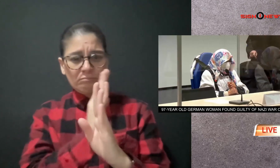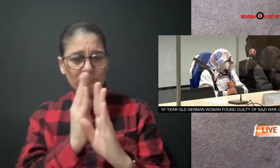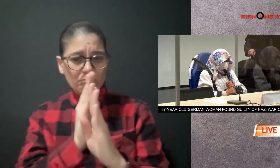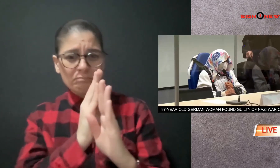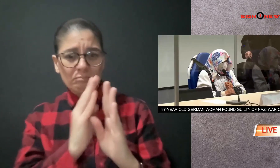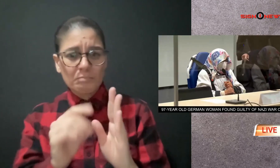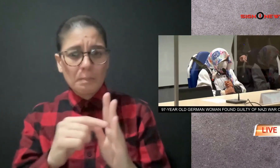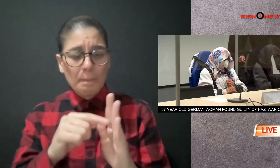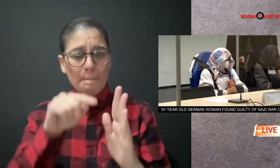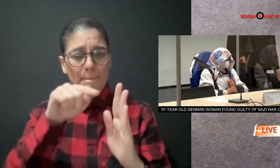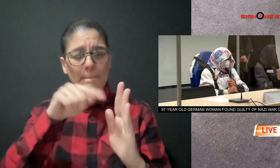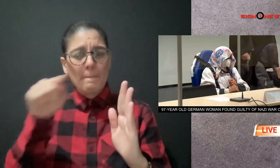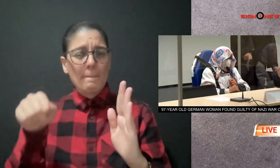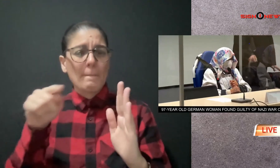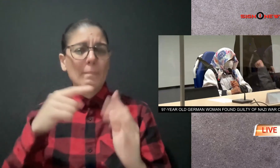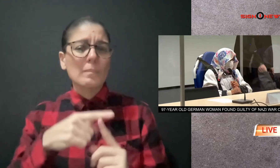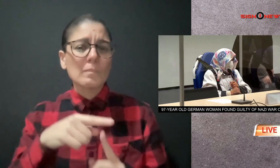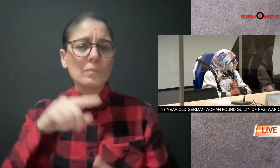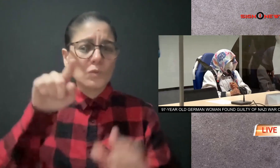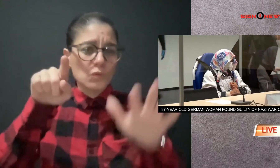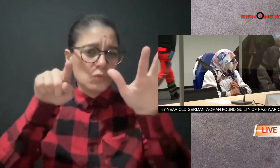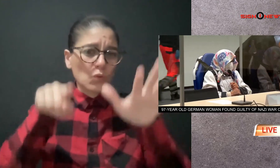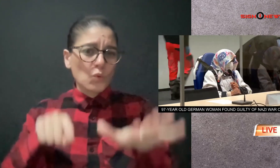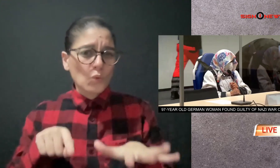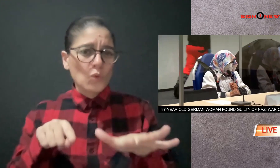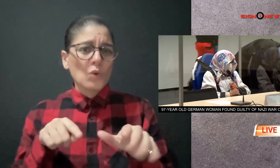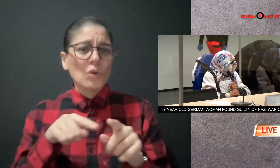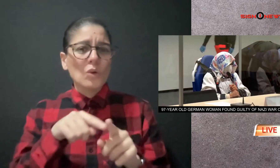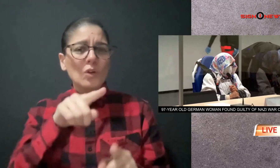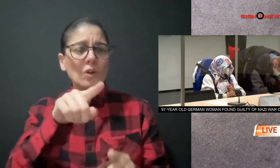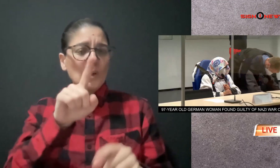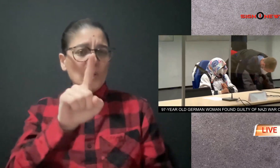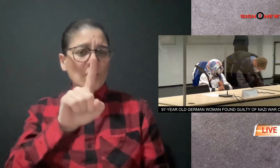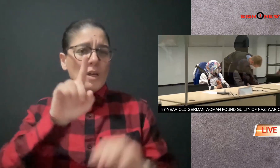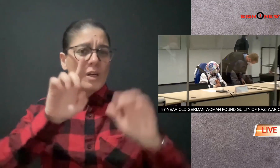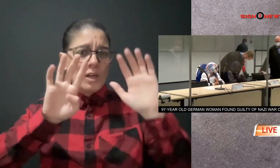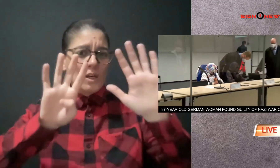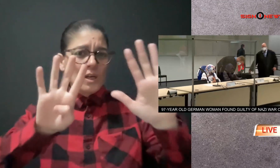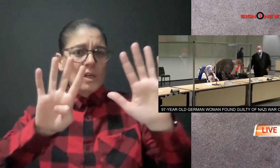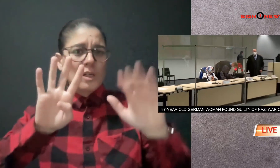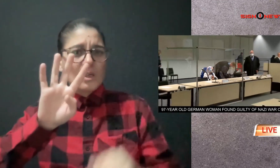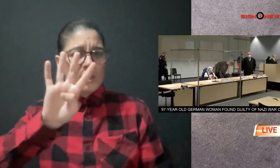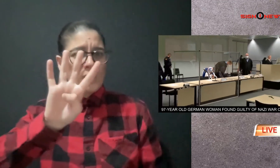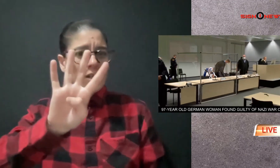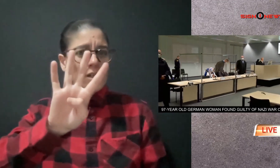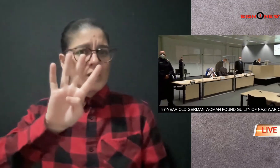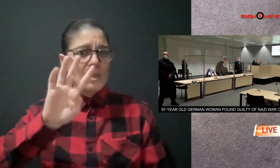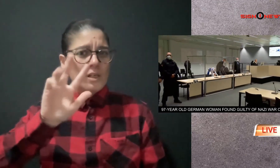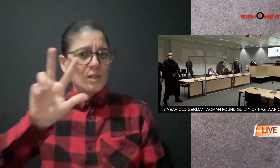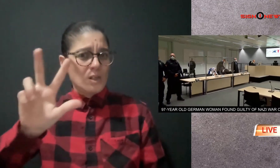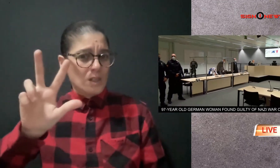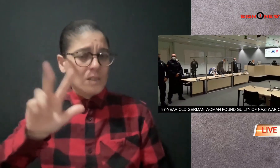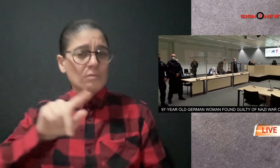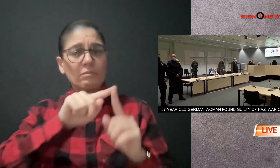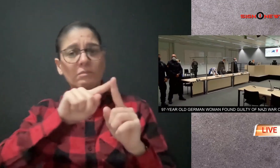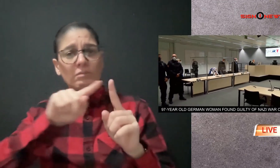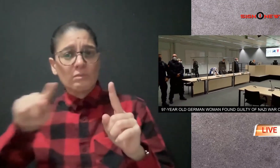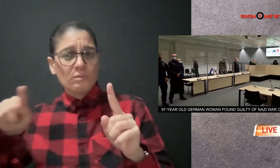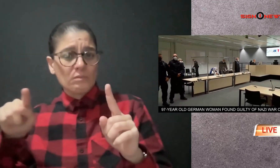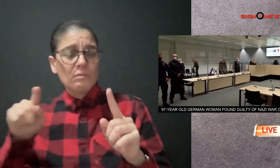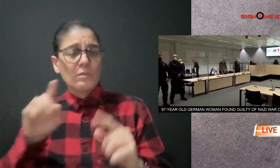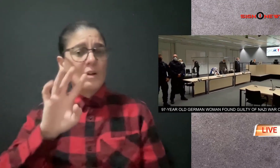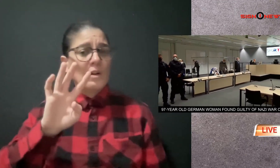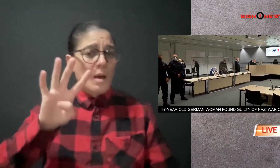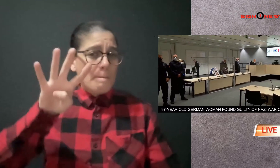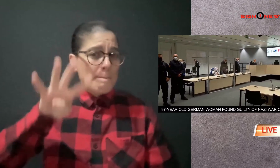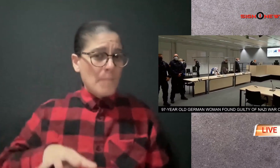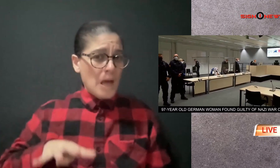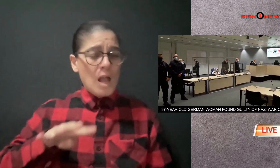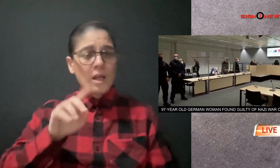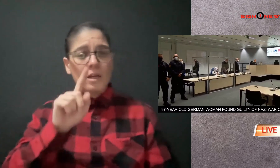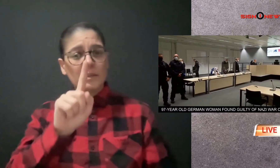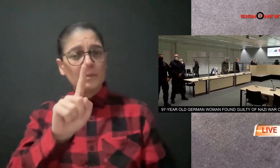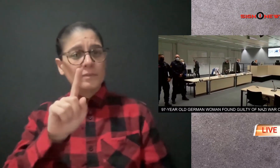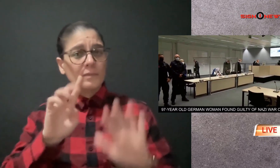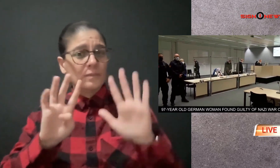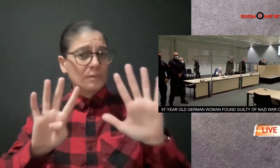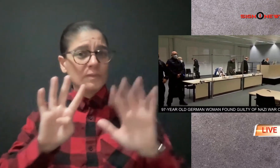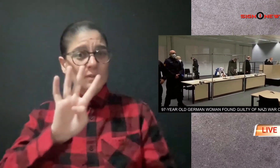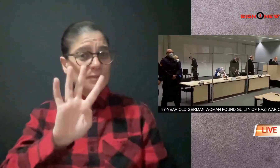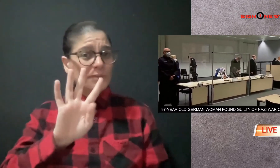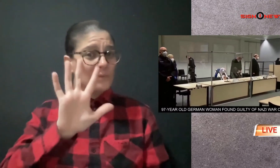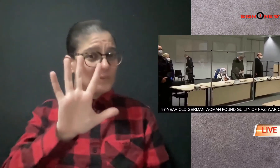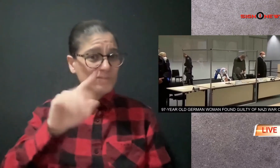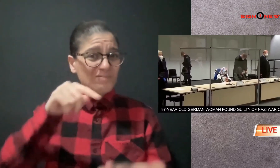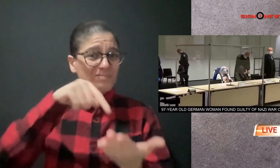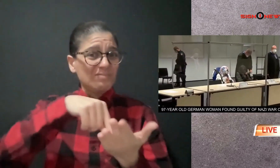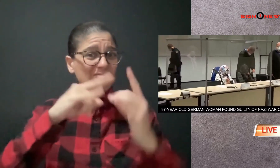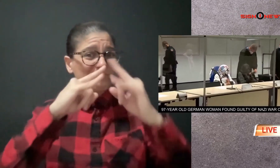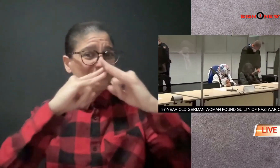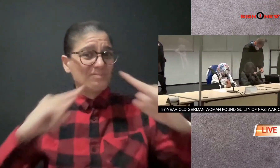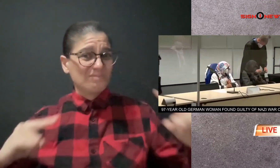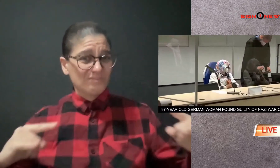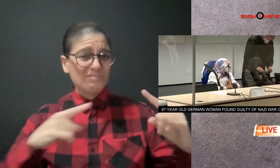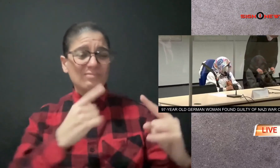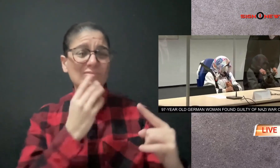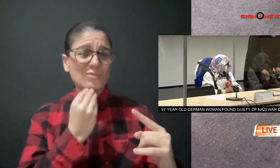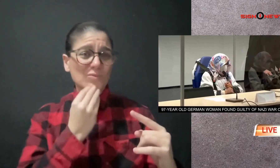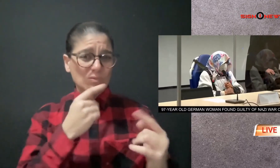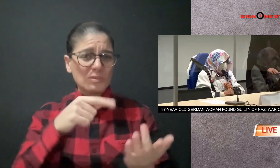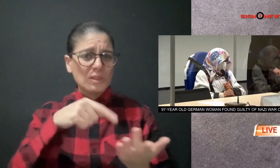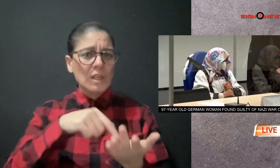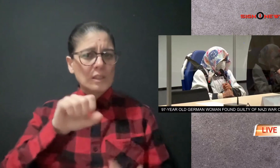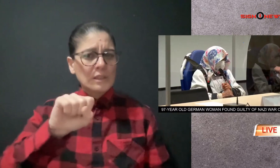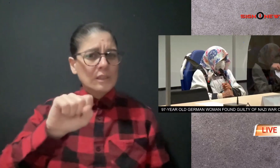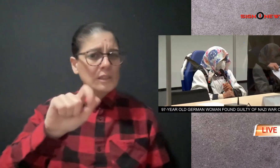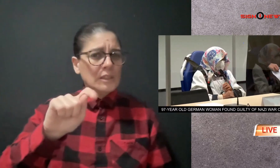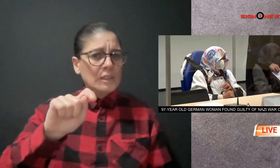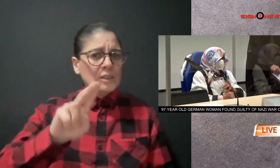murder of more than 10,000 people between June 1943 and April 1945 at the Stutthof concentration